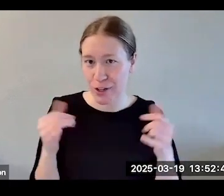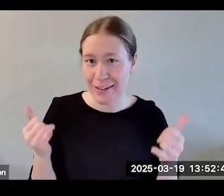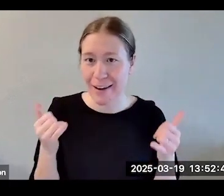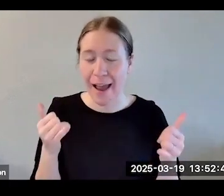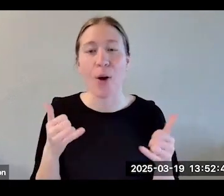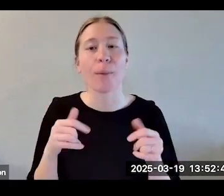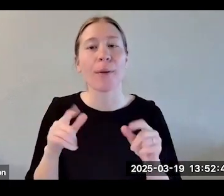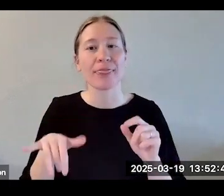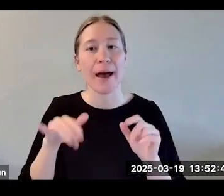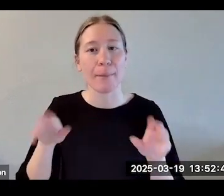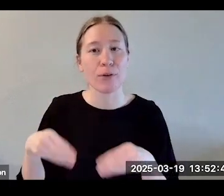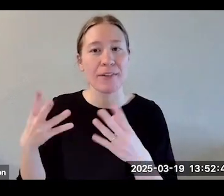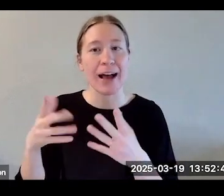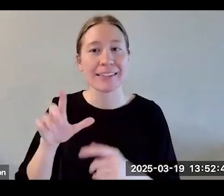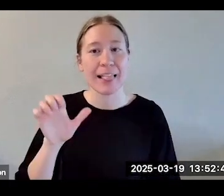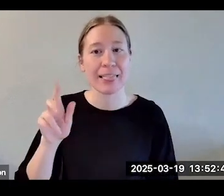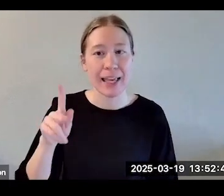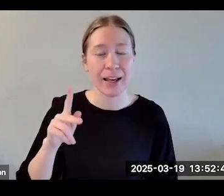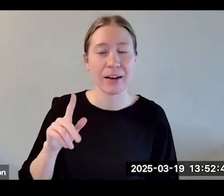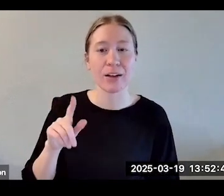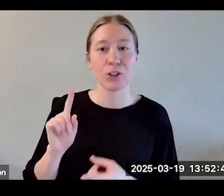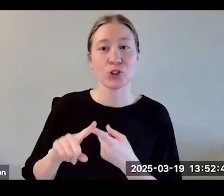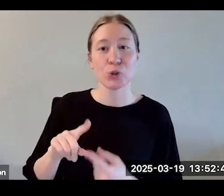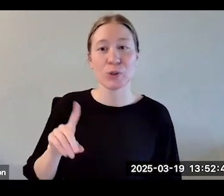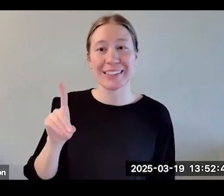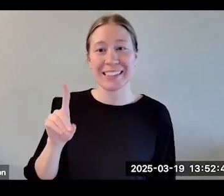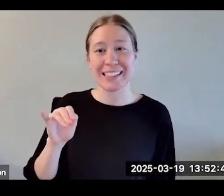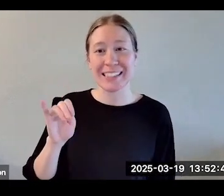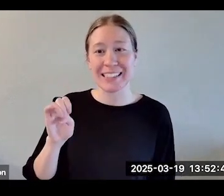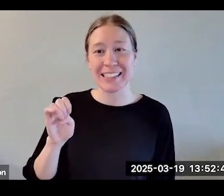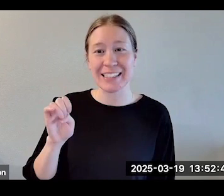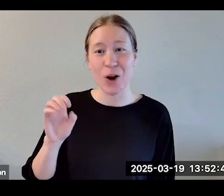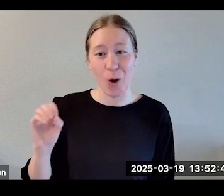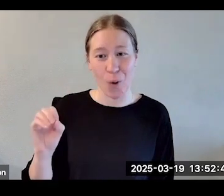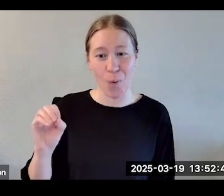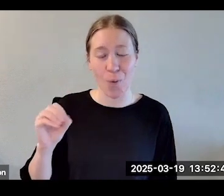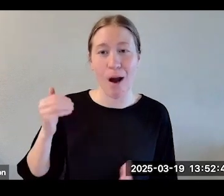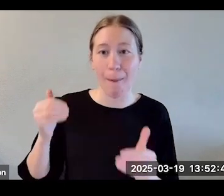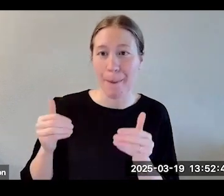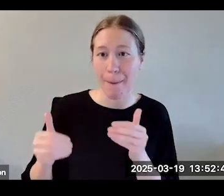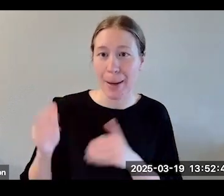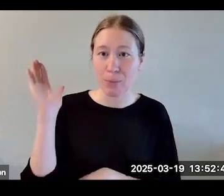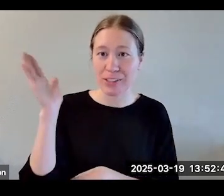to the Disability Equity Office's upcoming presentations and interactive workshops.